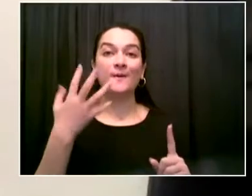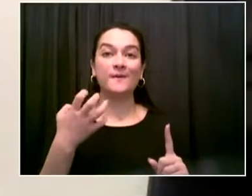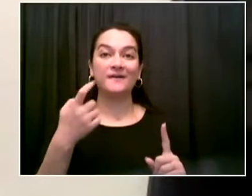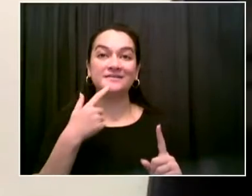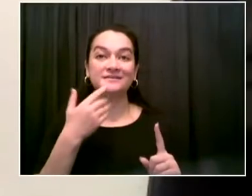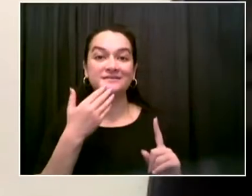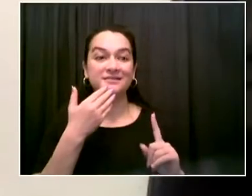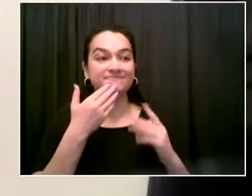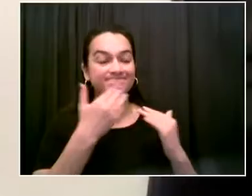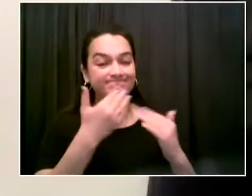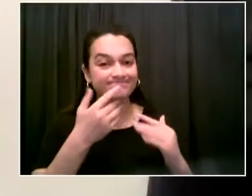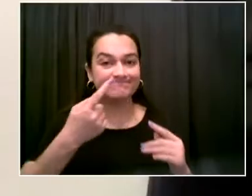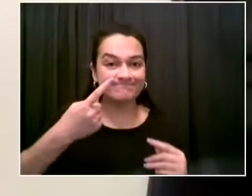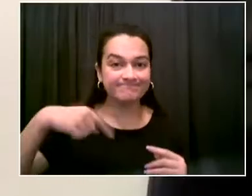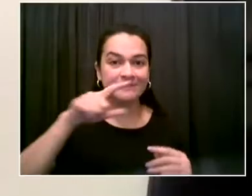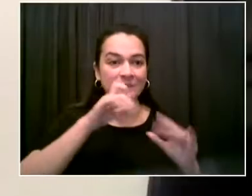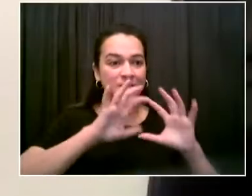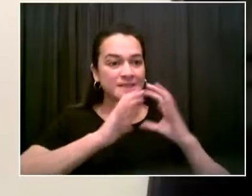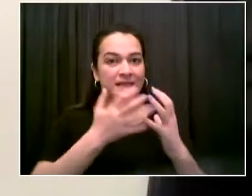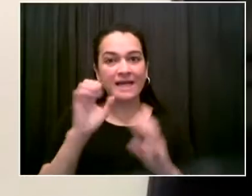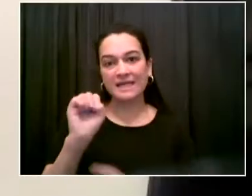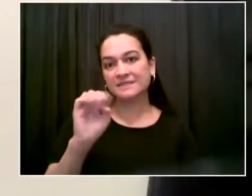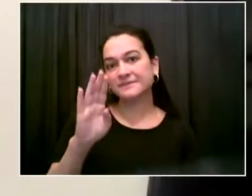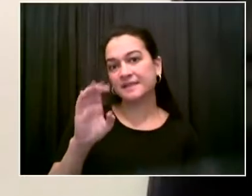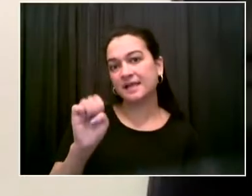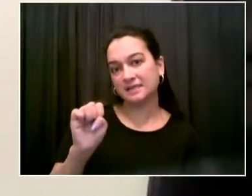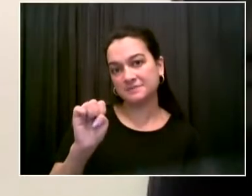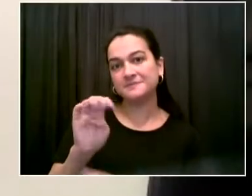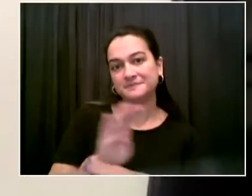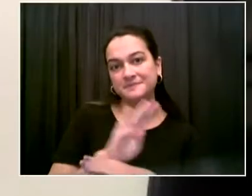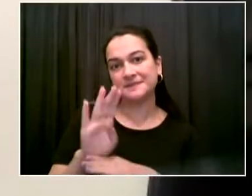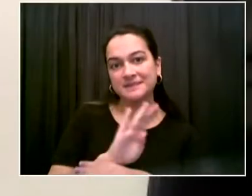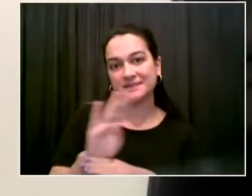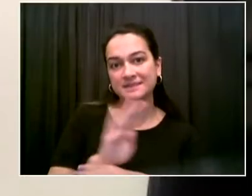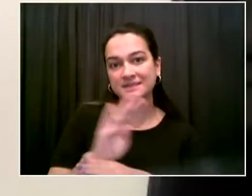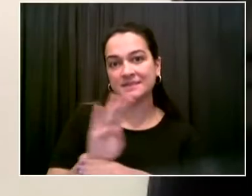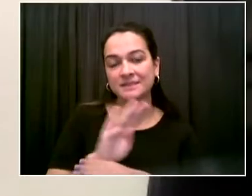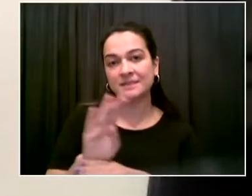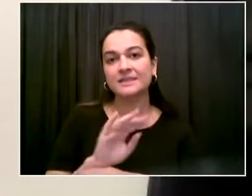SUPPORT YOU HAVE PROVIDED TO SOME MONEY BUSINESSES THROUGHOUT THE CITY.